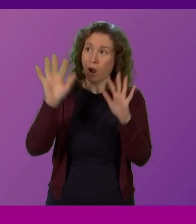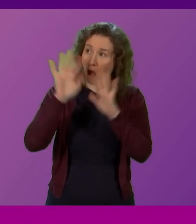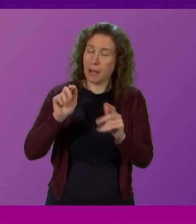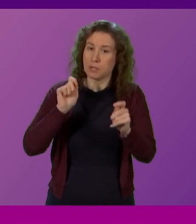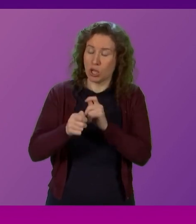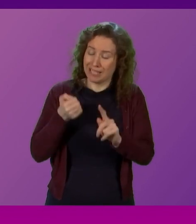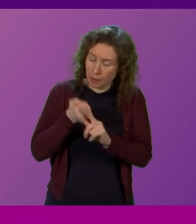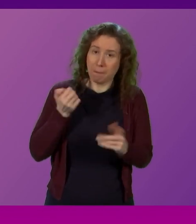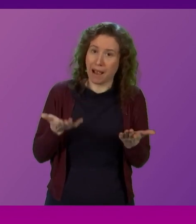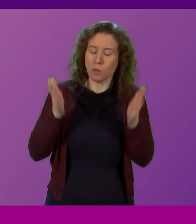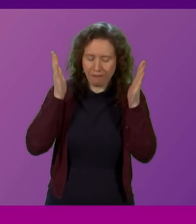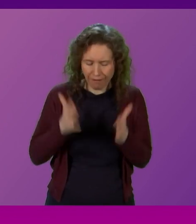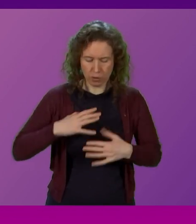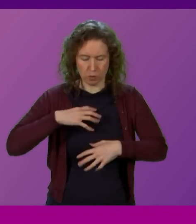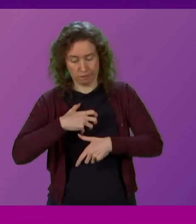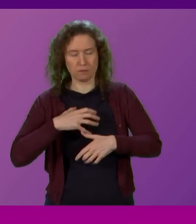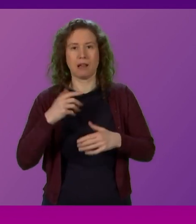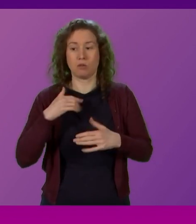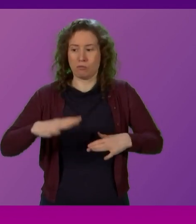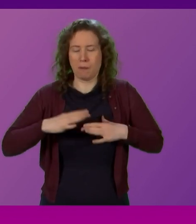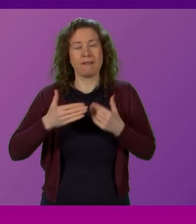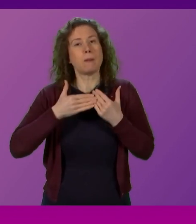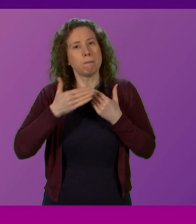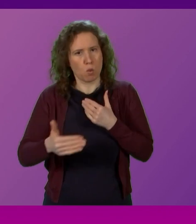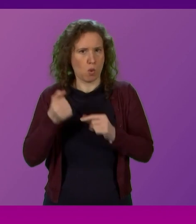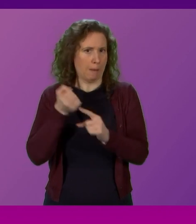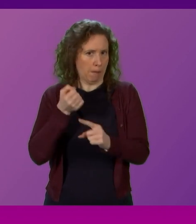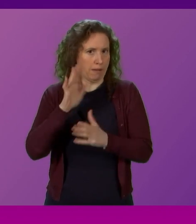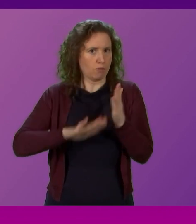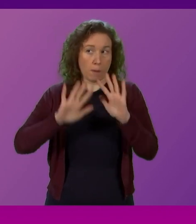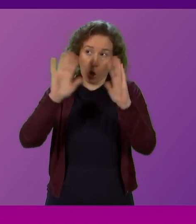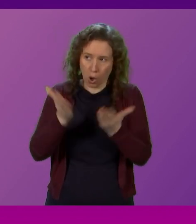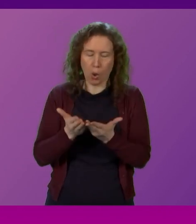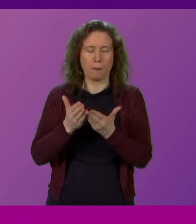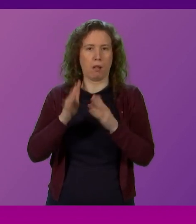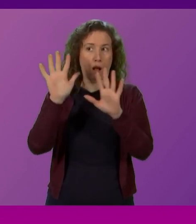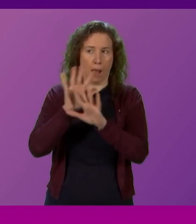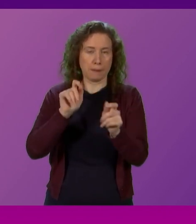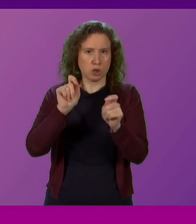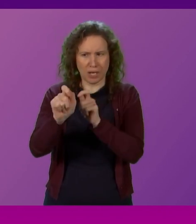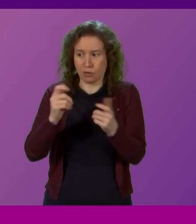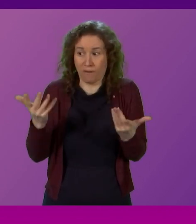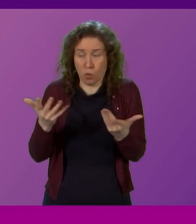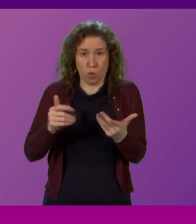We must adapt to those changes and prepare for further impacts of global climate change, which are, of course, already locked in.